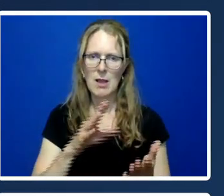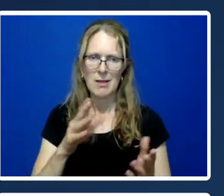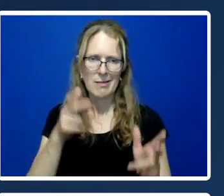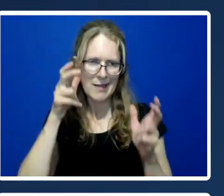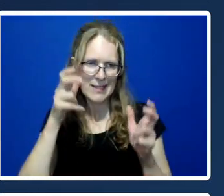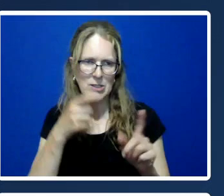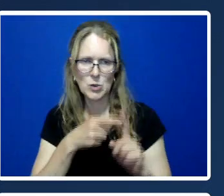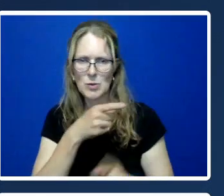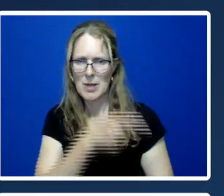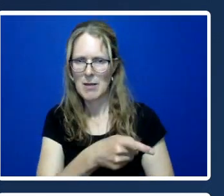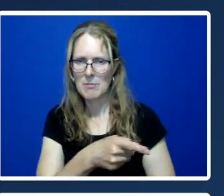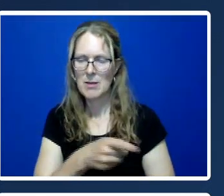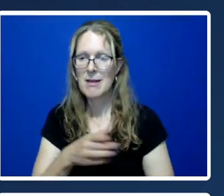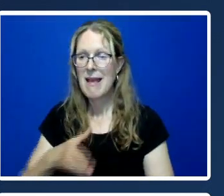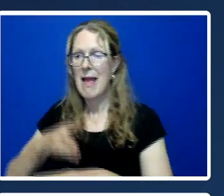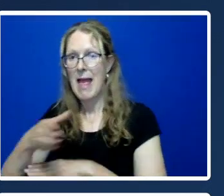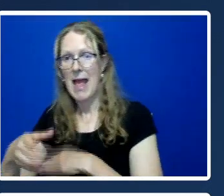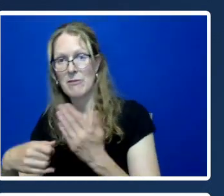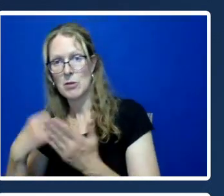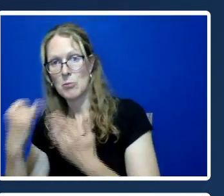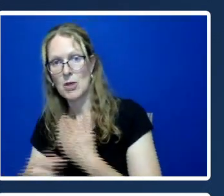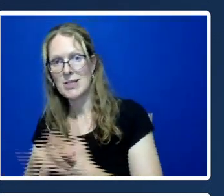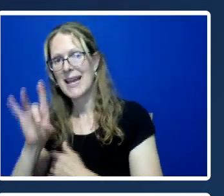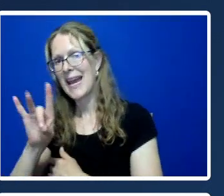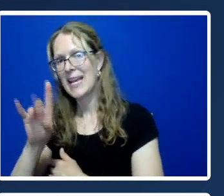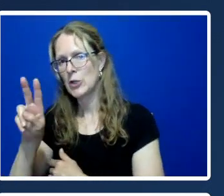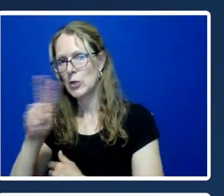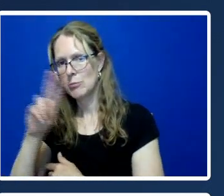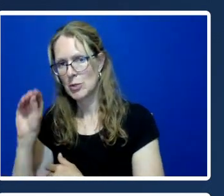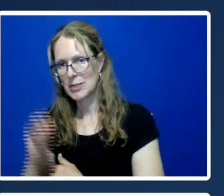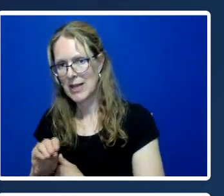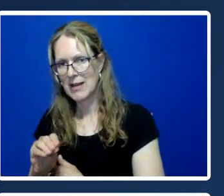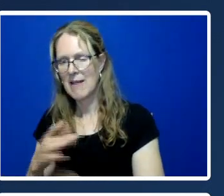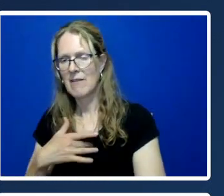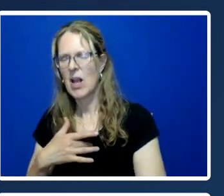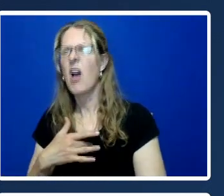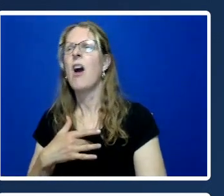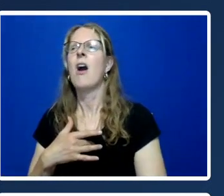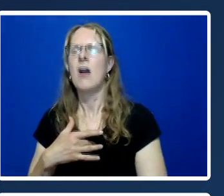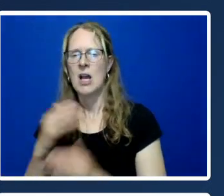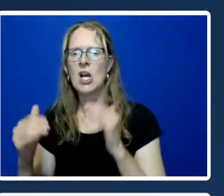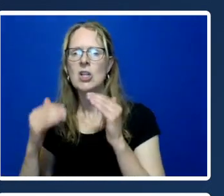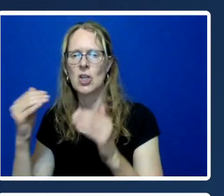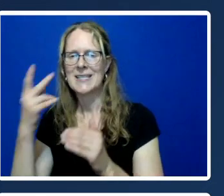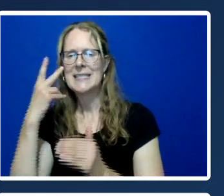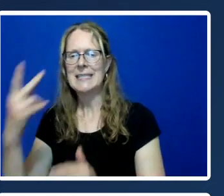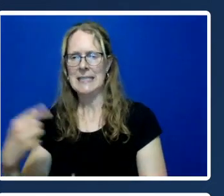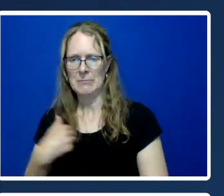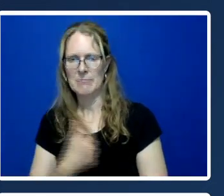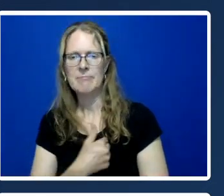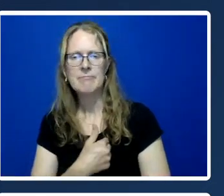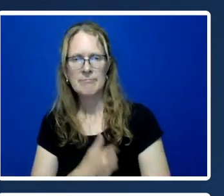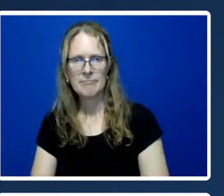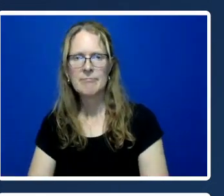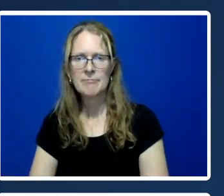believe that they're part of the scene. So, that's a wonderful change. Next slide, please.